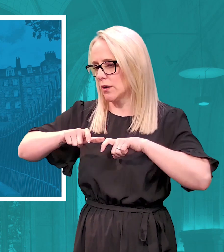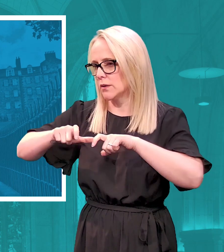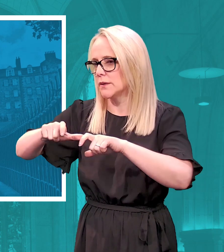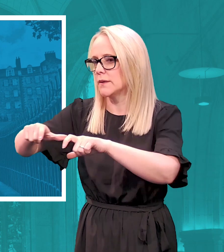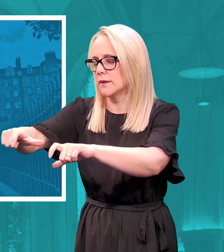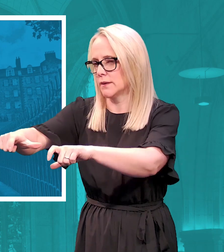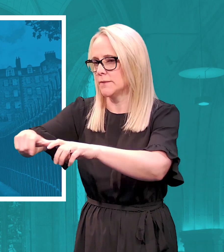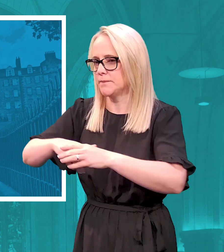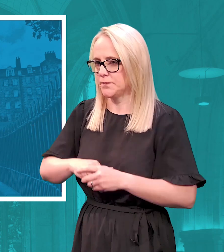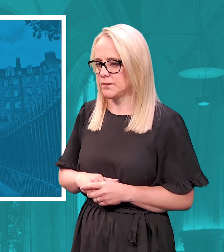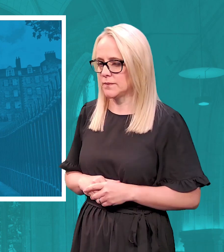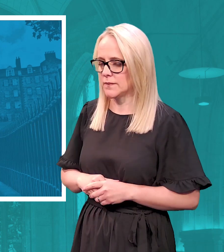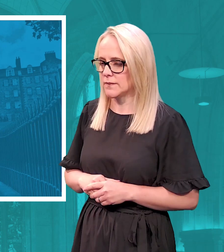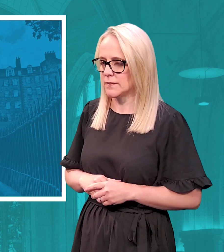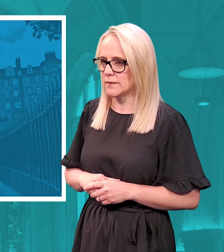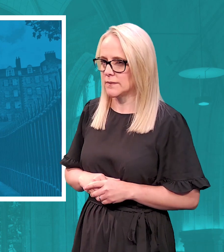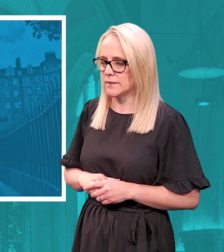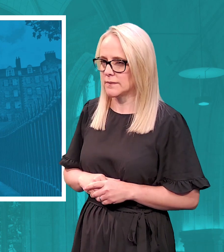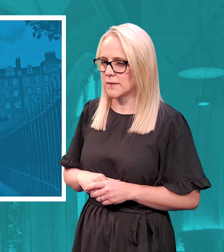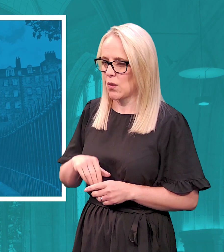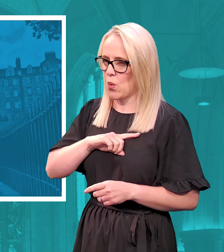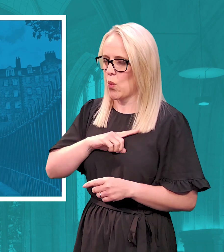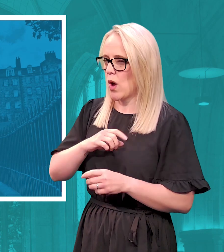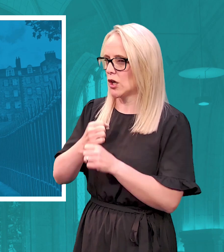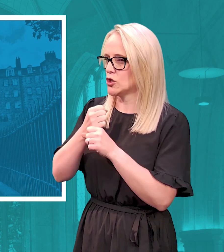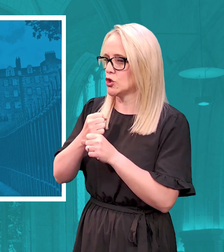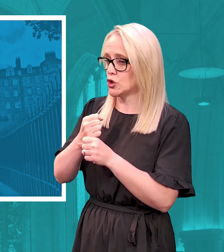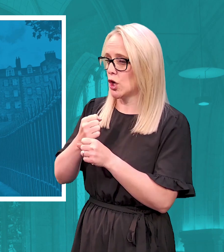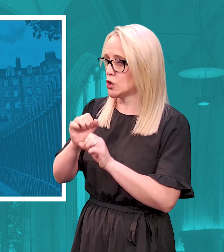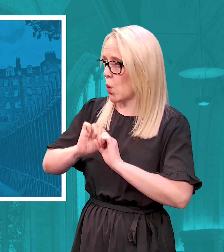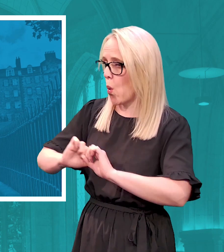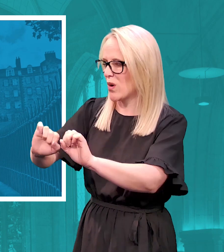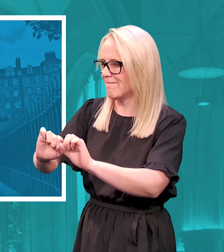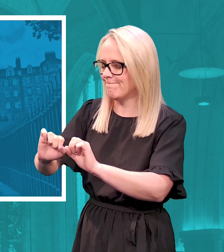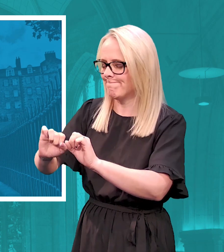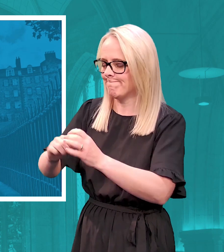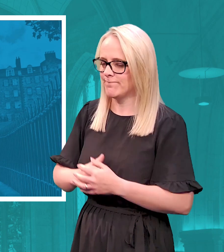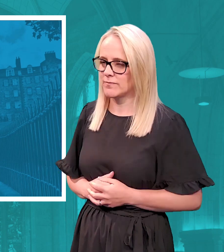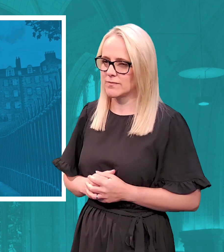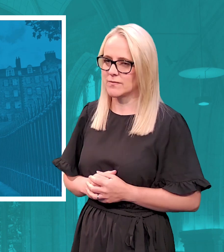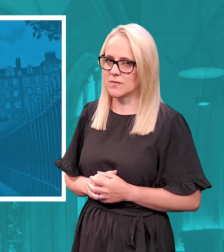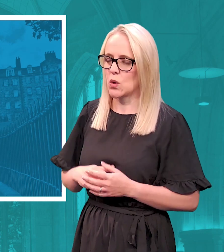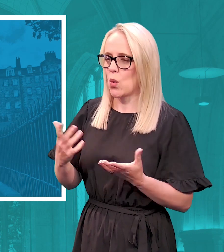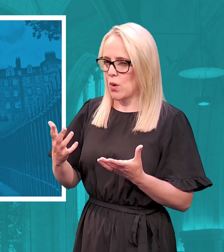outside the church's ownership. While we see this portfolio as a necessary tool